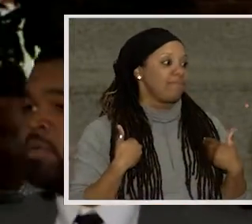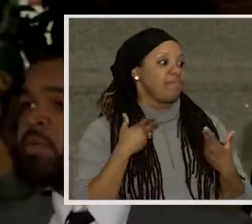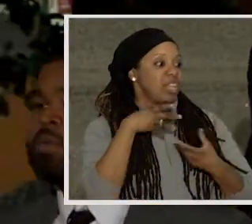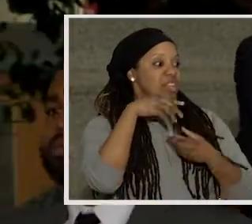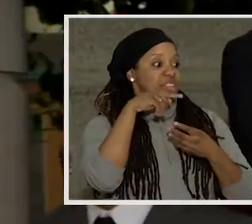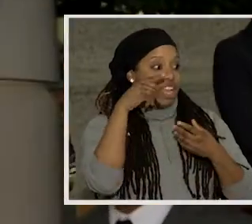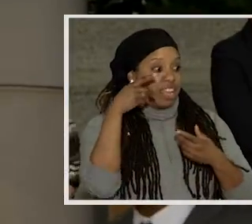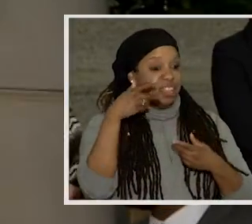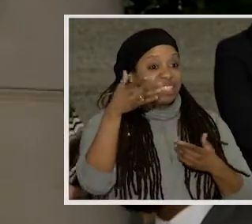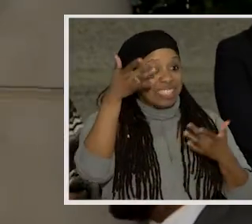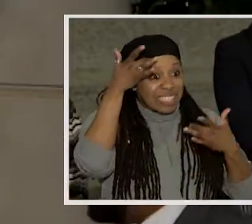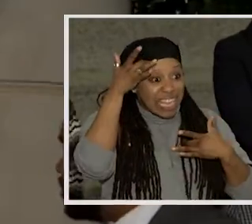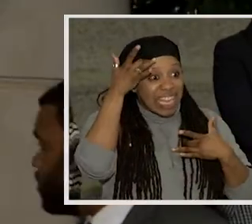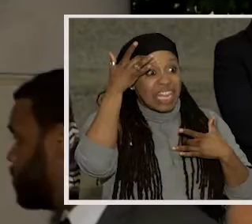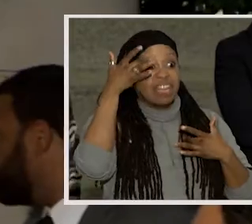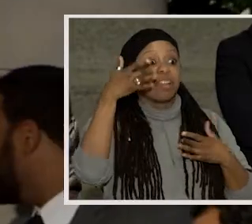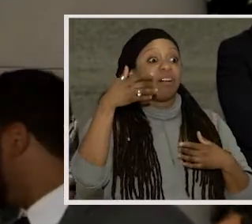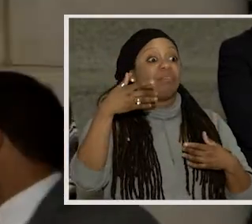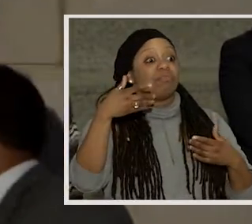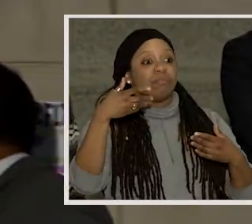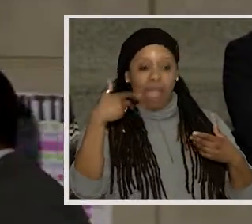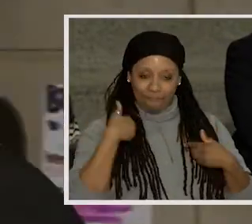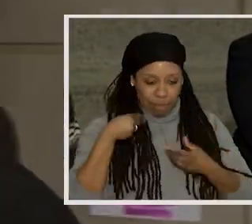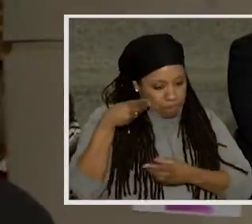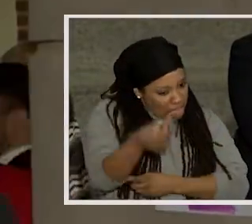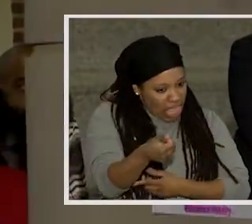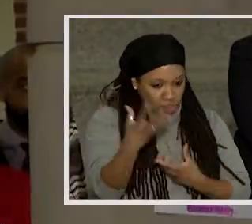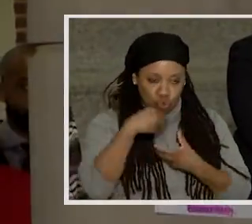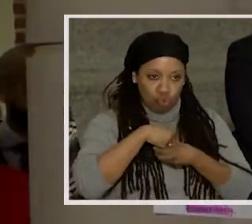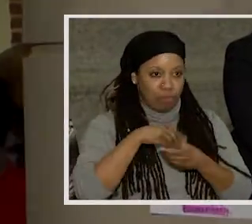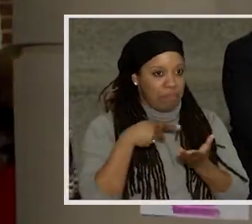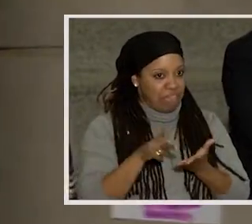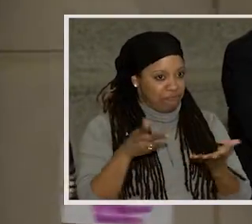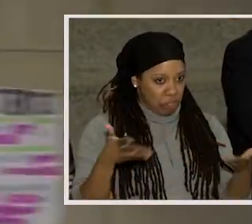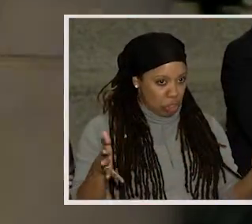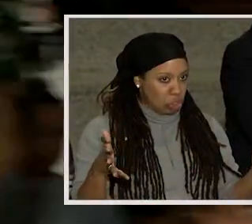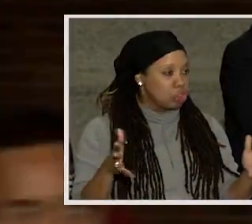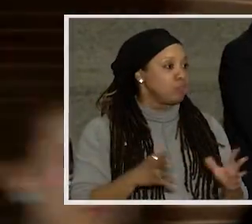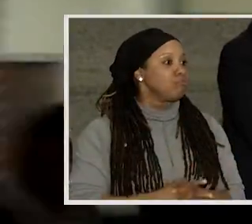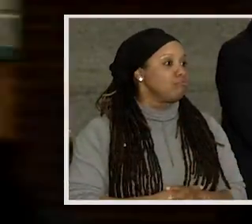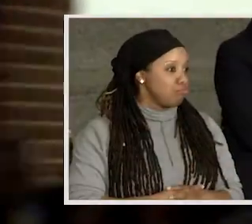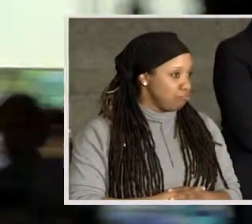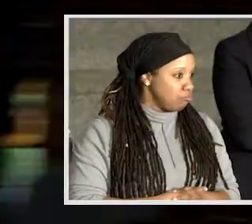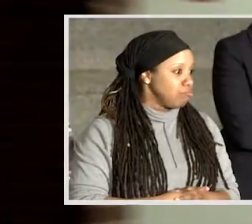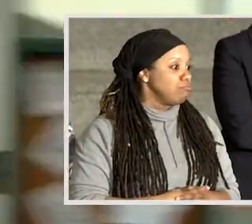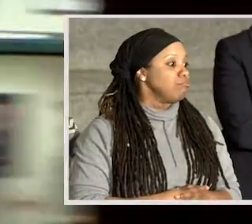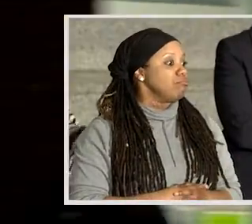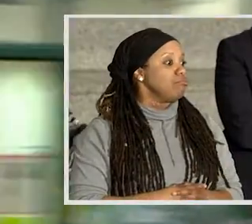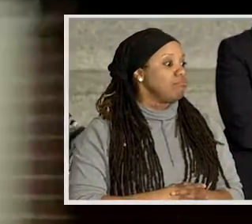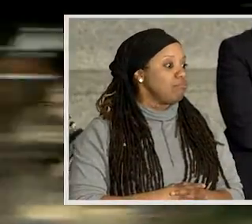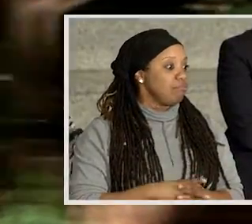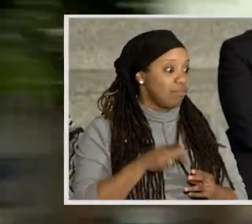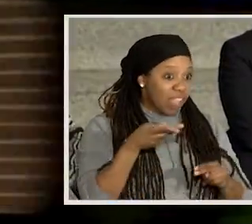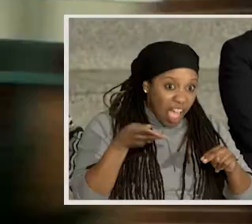FANTASTIC. IT SEEMS LIKE SO YOU RAISED SOME REVENUE. YES.